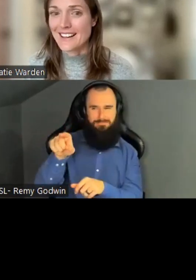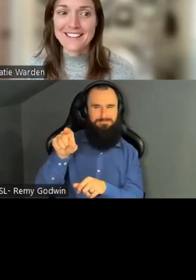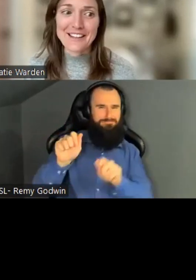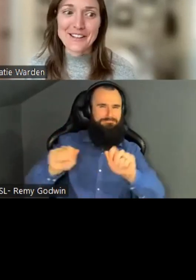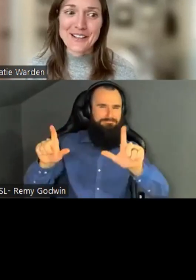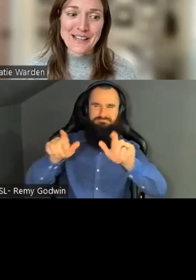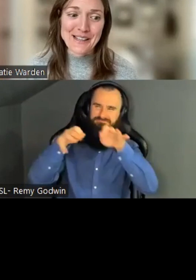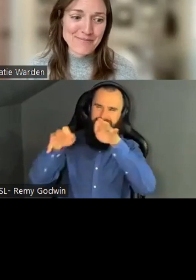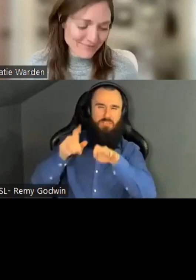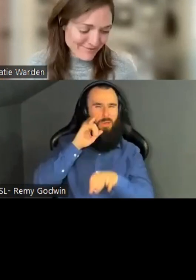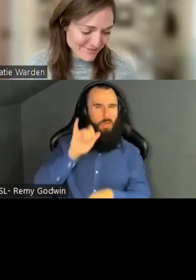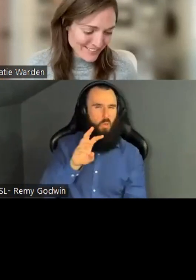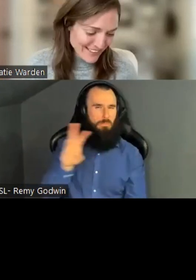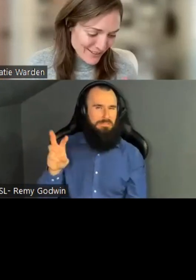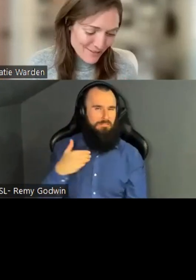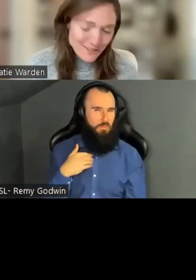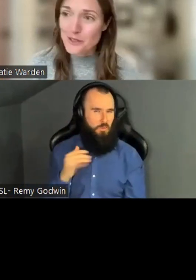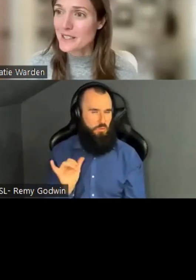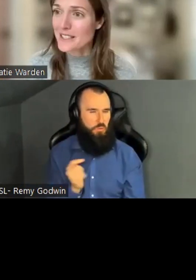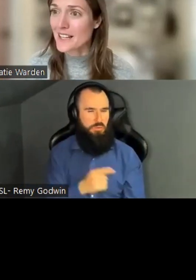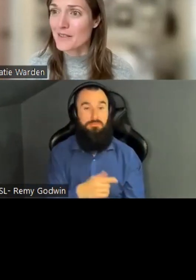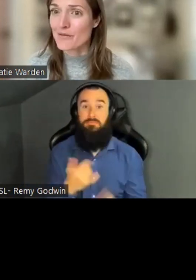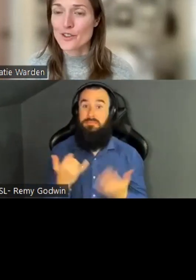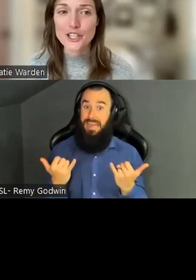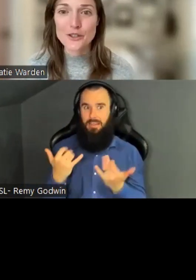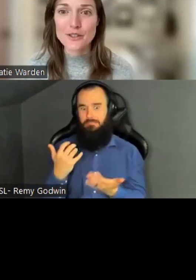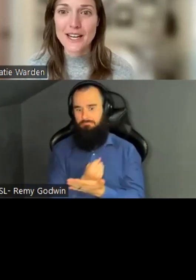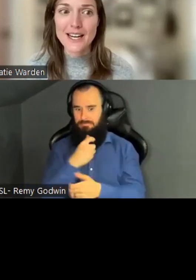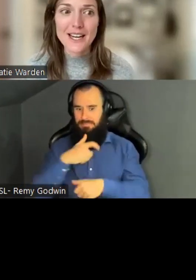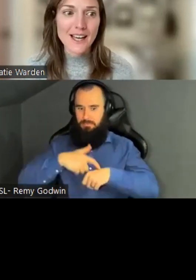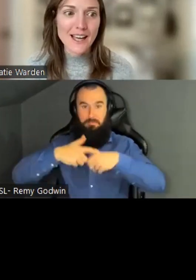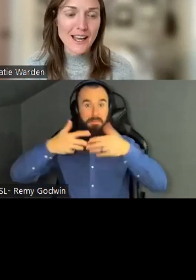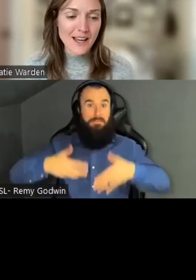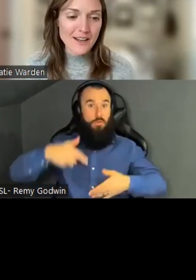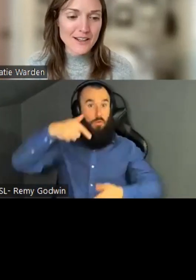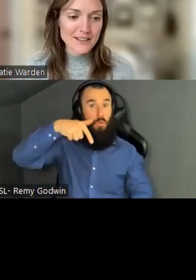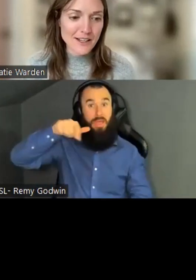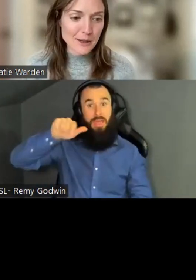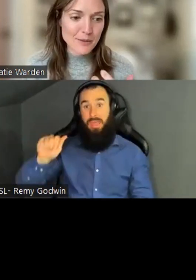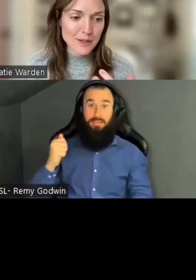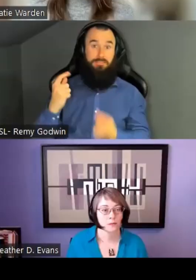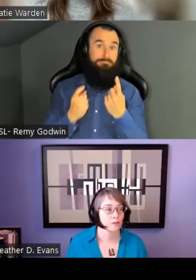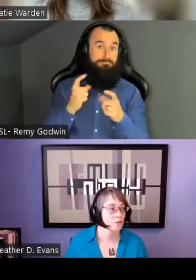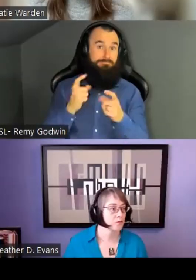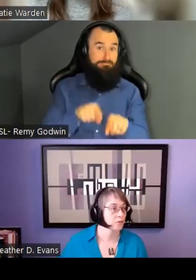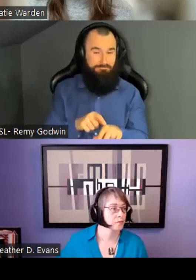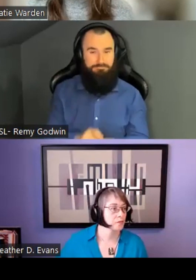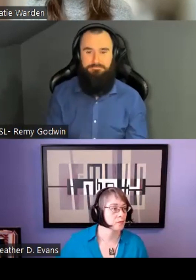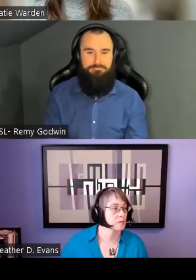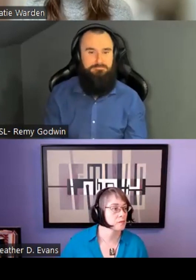And now we have a little bit of time for Q and A and if we don't get to all the questions,